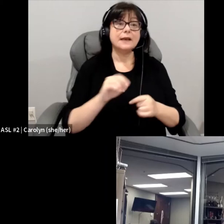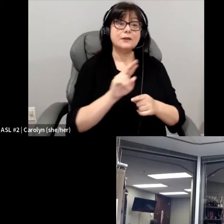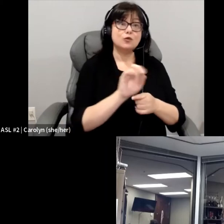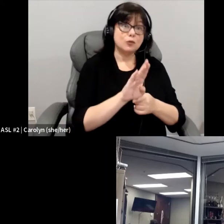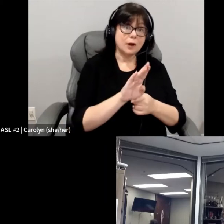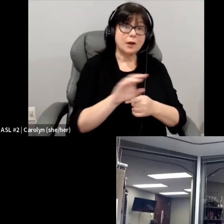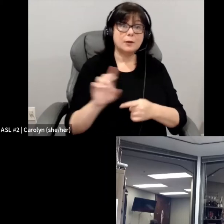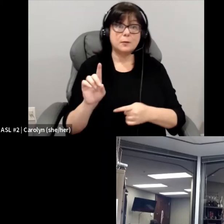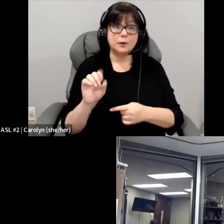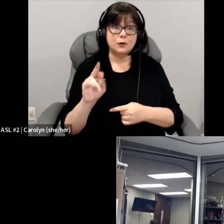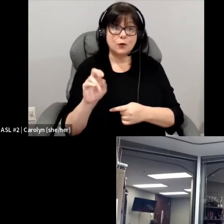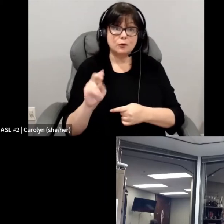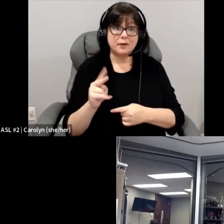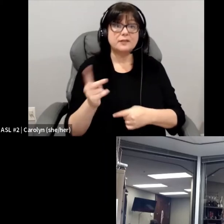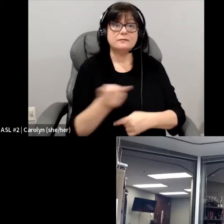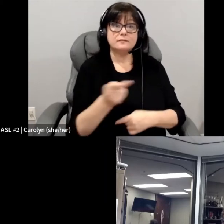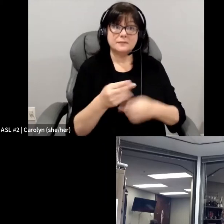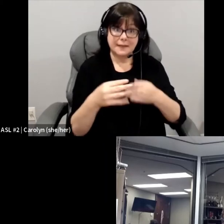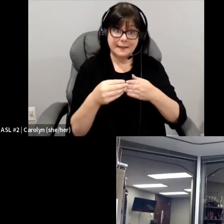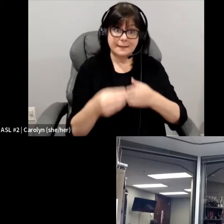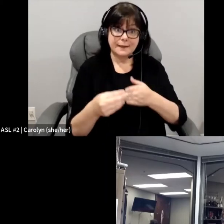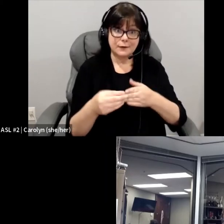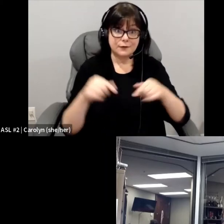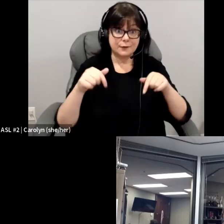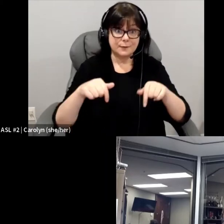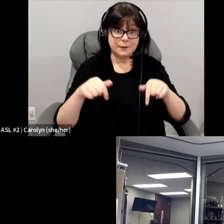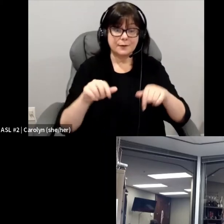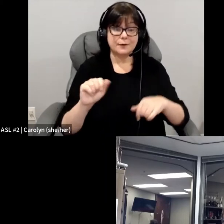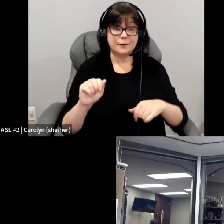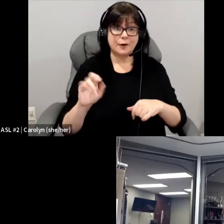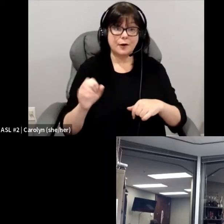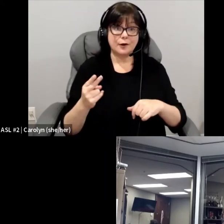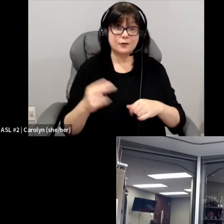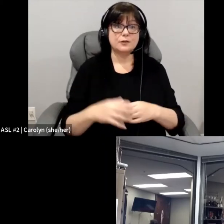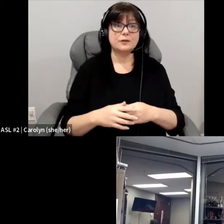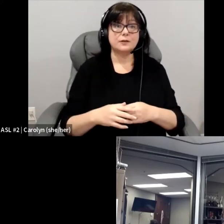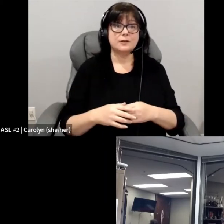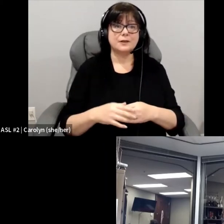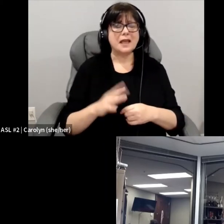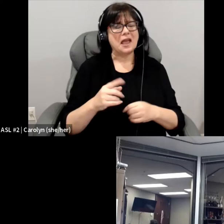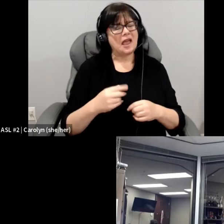I ALSO WANT TO ACKNOWLEDGE SOMETIMES WE OVERLOOK DOREEN A LITTLE BIT IN THESE MEETINGS.